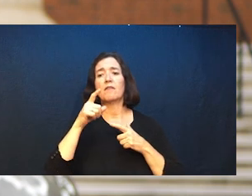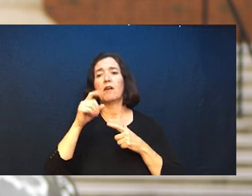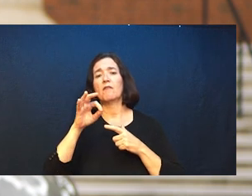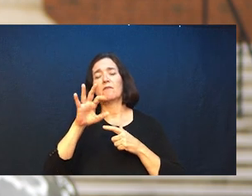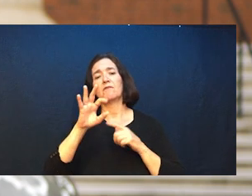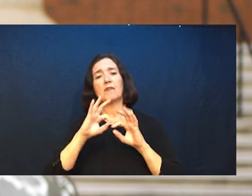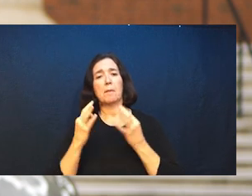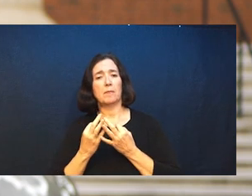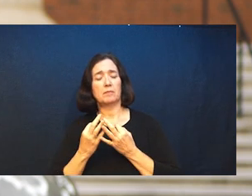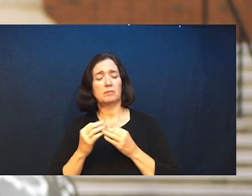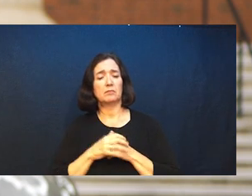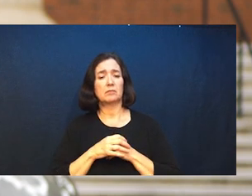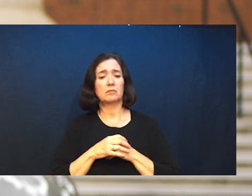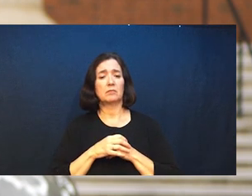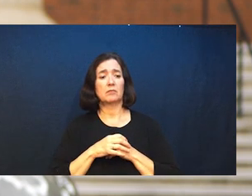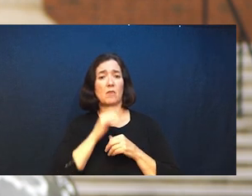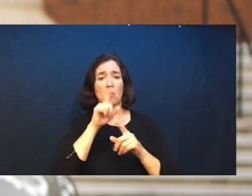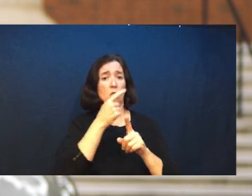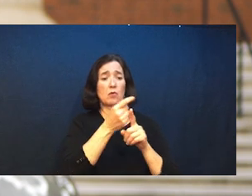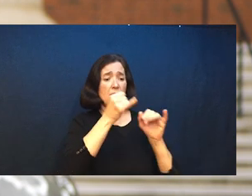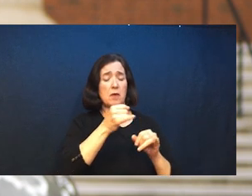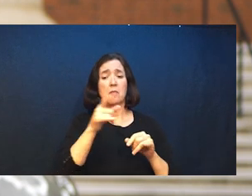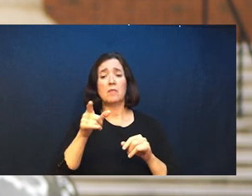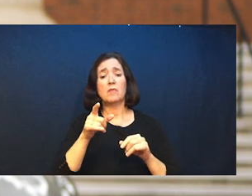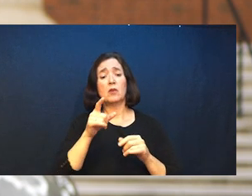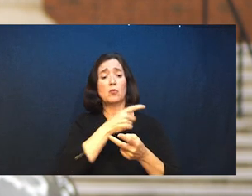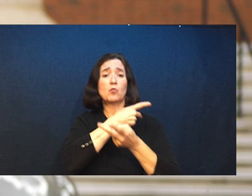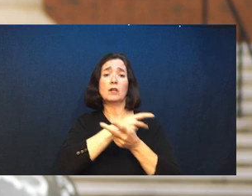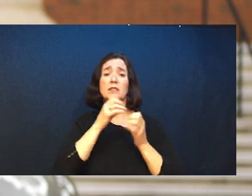Beyond the individual, graduate education contributes to the greater public good.